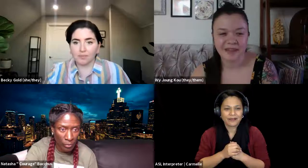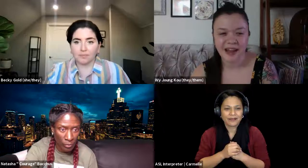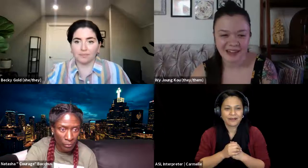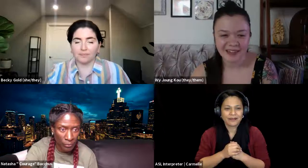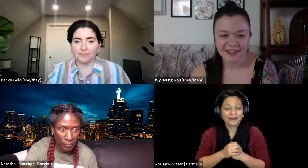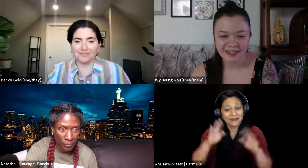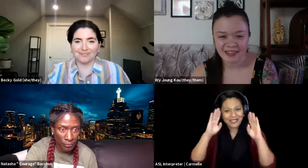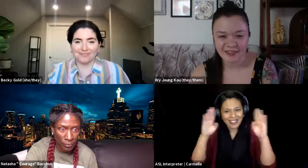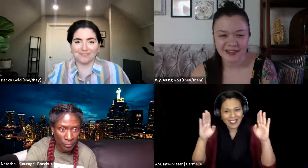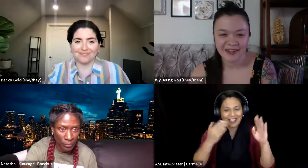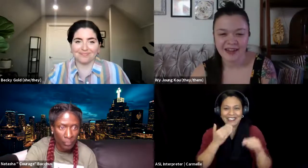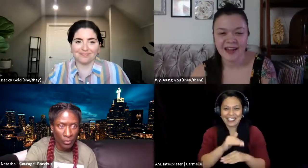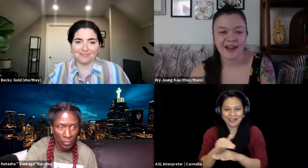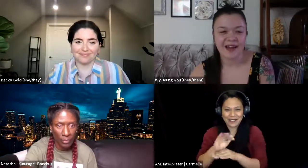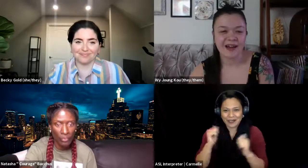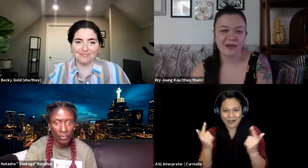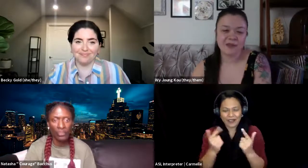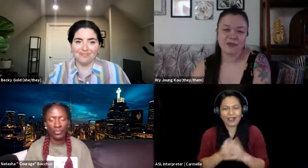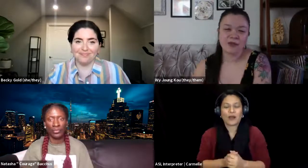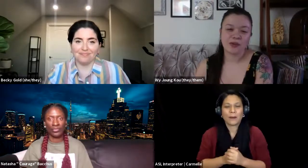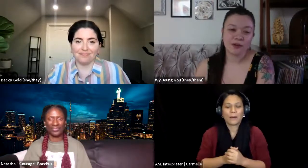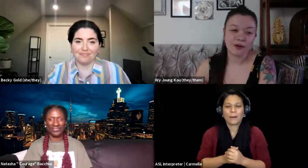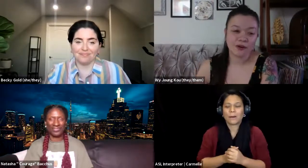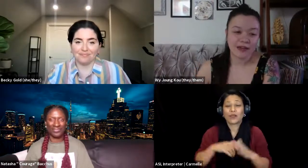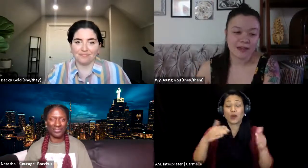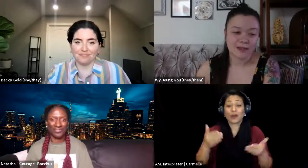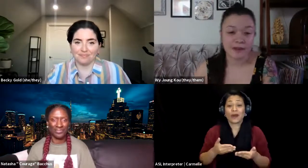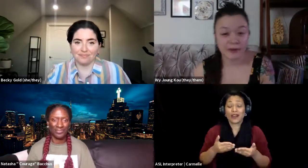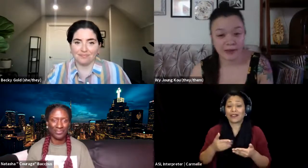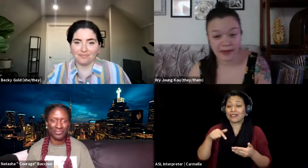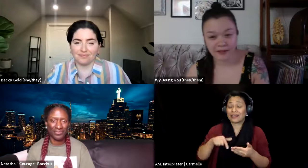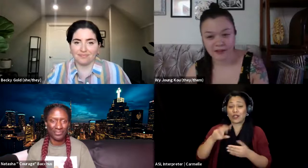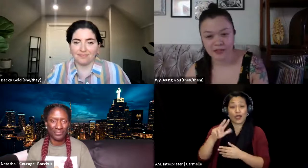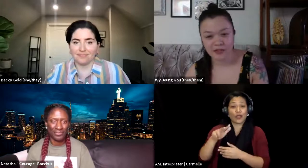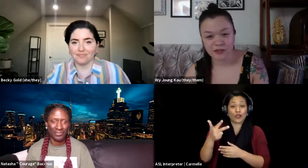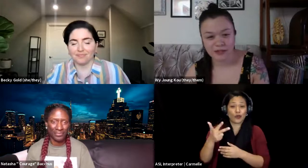hi good evening everyone, welcome to our third and final panel of the unscripted